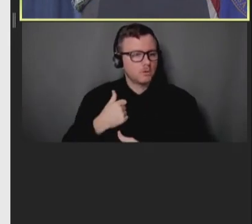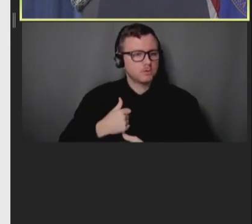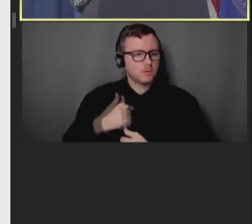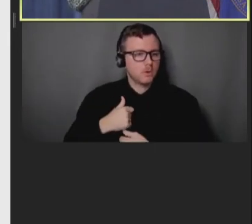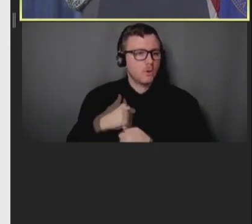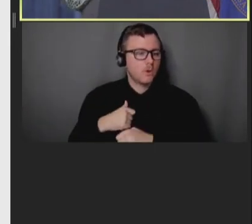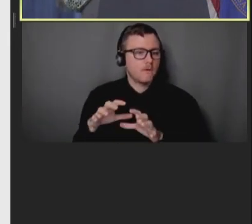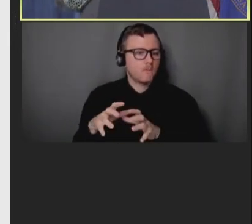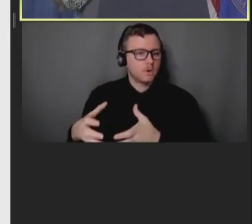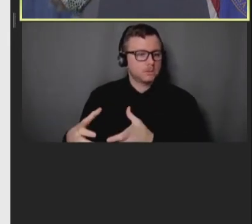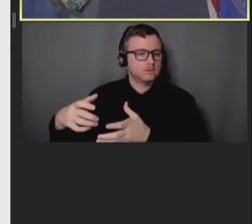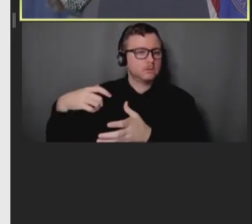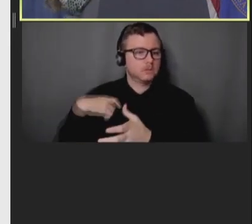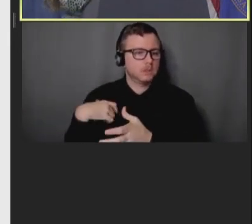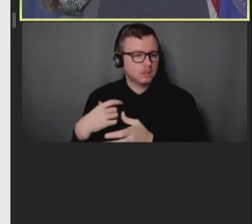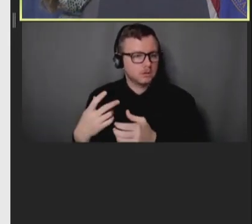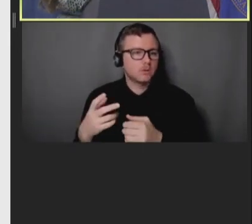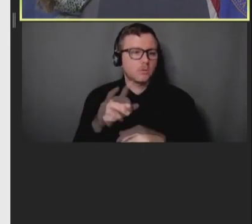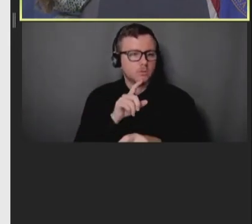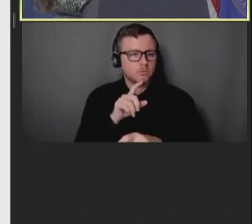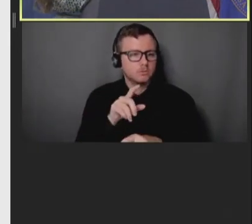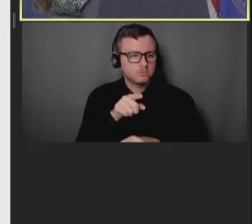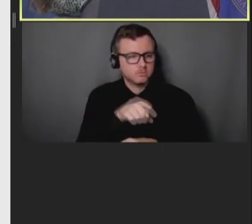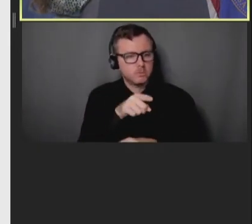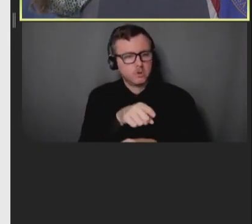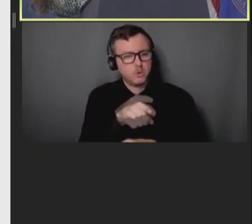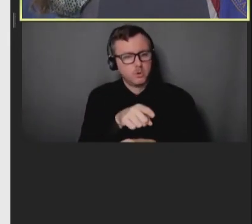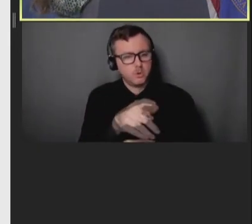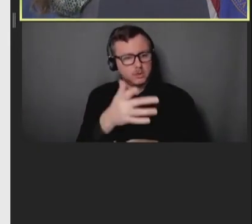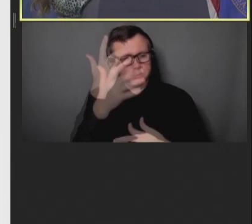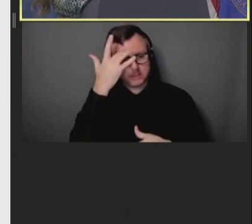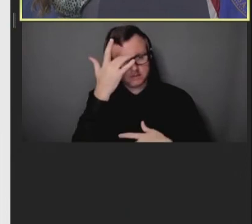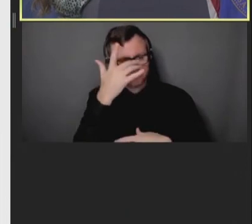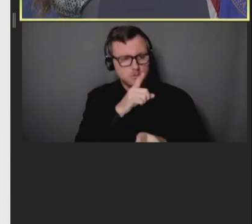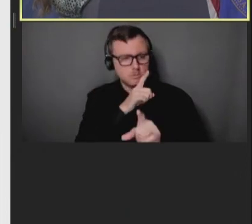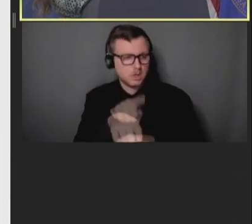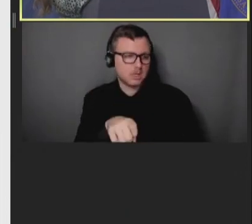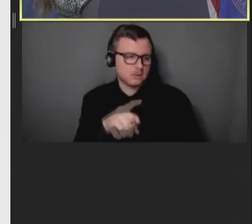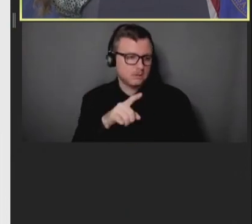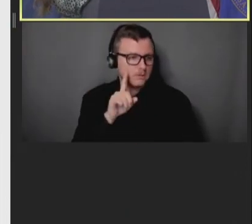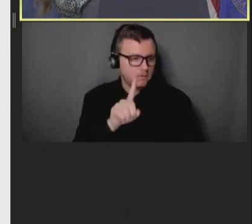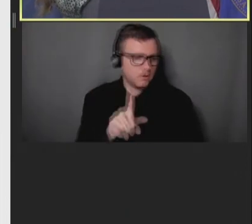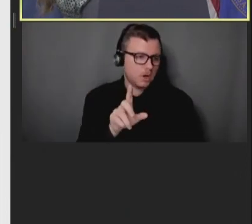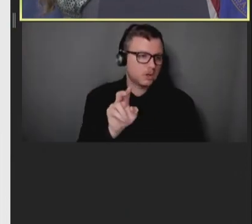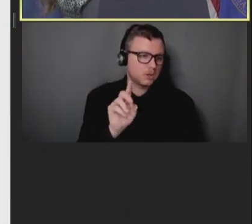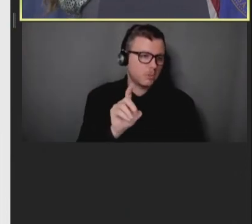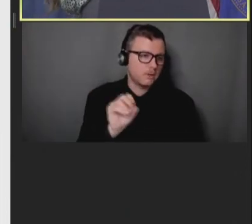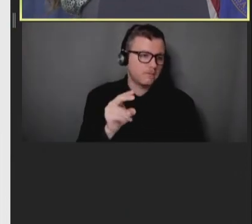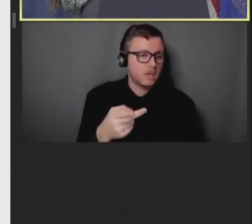Department of Health. In that role, he became acquainted with a woman named Dr. Aja Sanzone